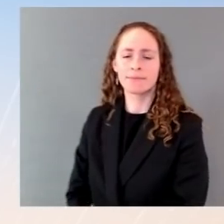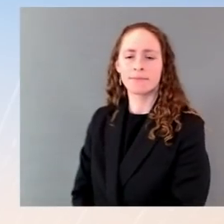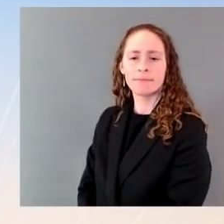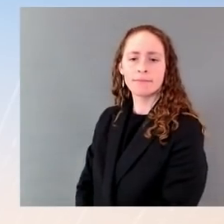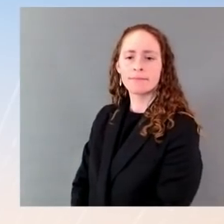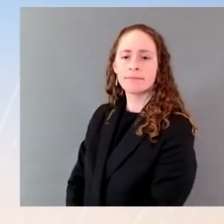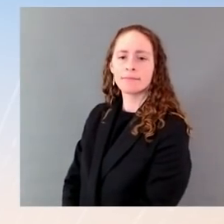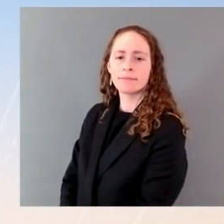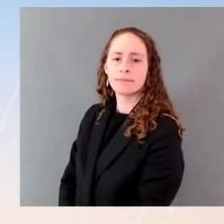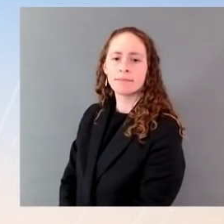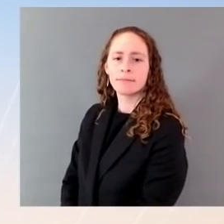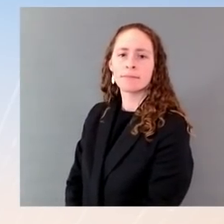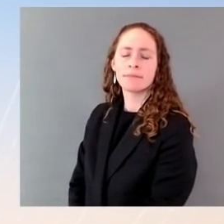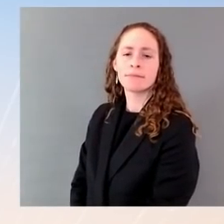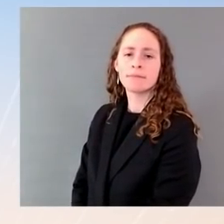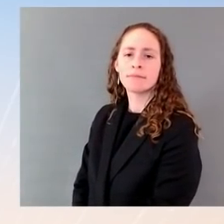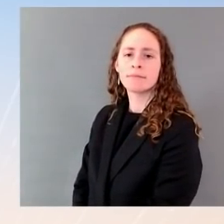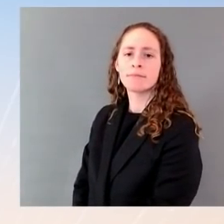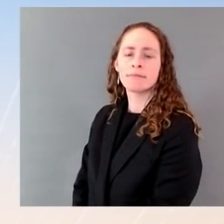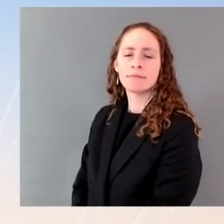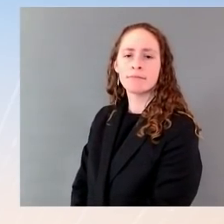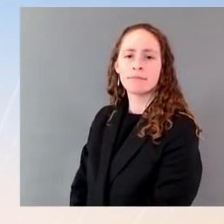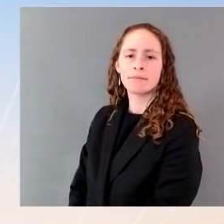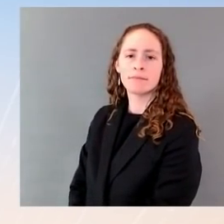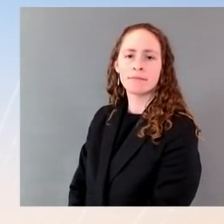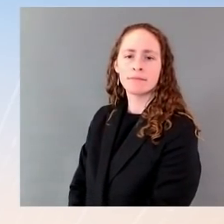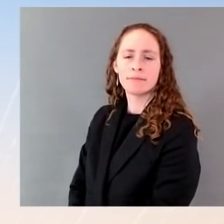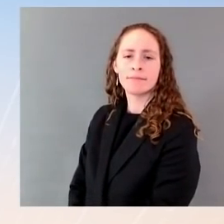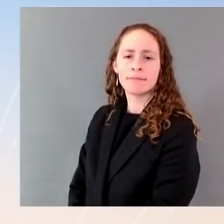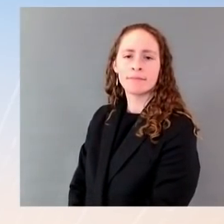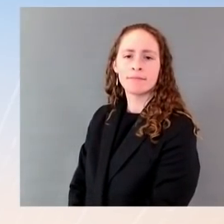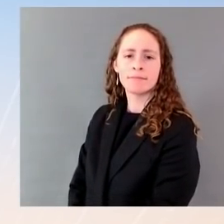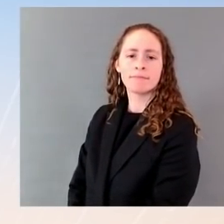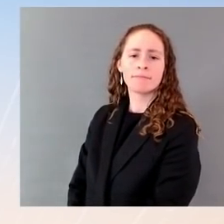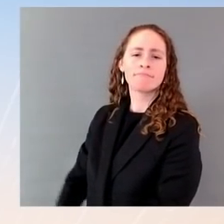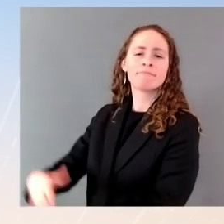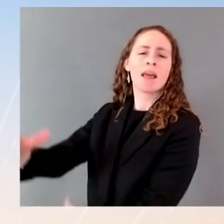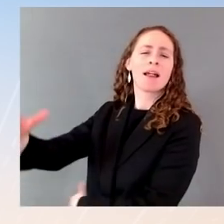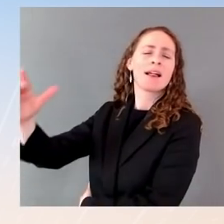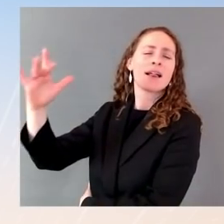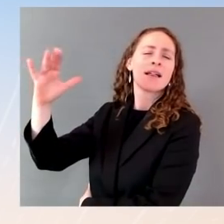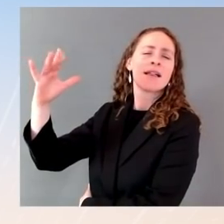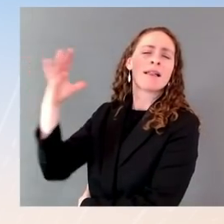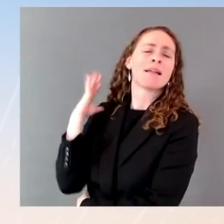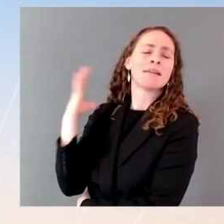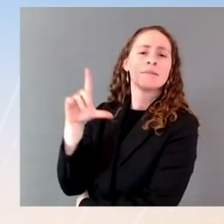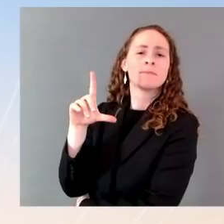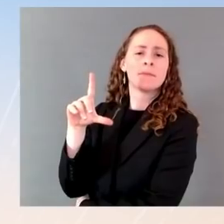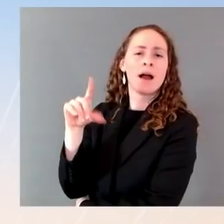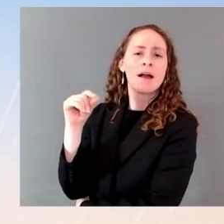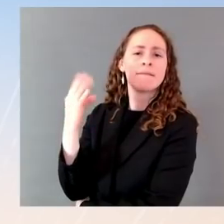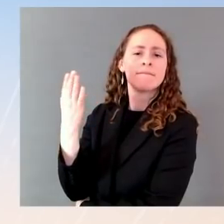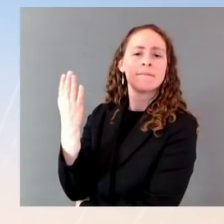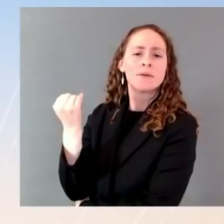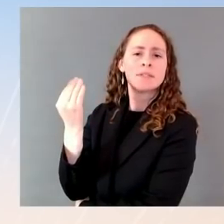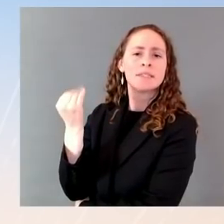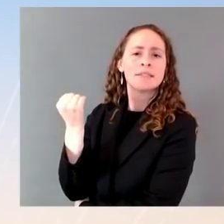which didn't deter Russia from taking Crimea? Why will it -- what are they? And why do you think they'll work better this time? Mr. Sullivan: I will look you in the eye and tell you,